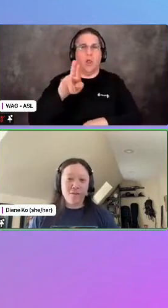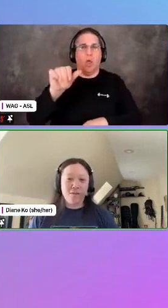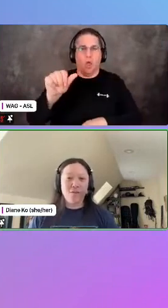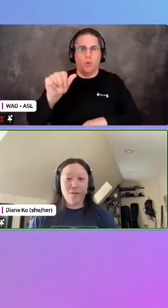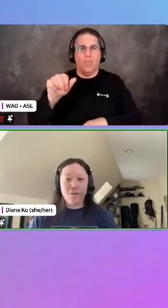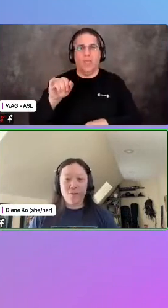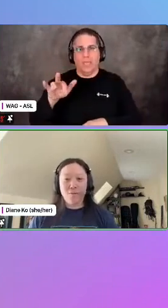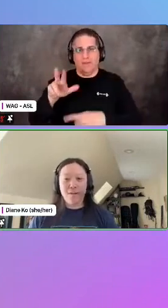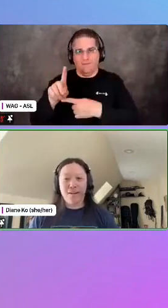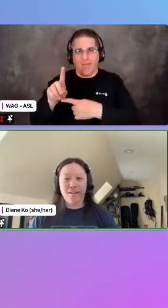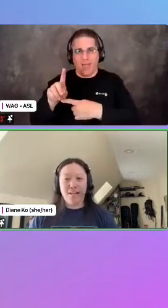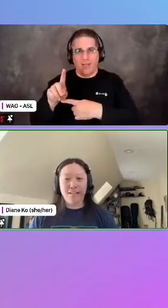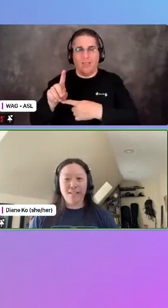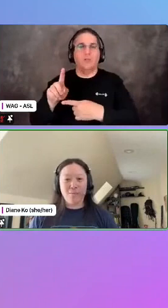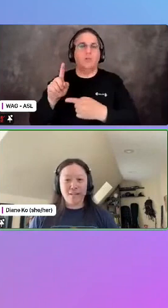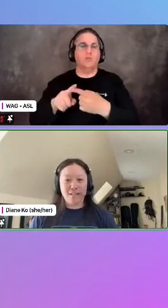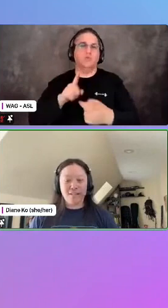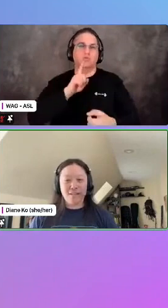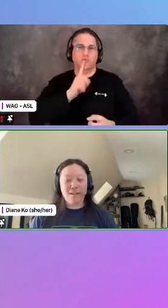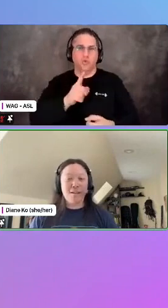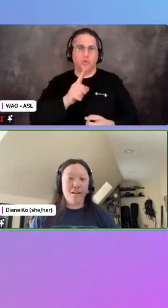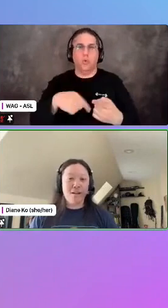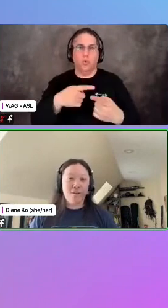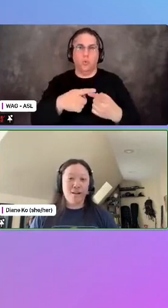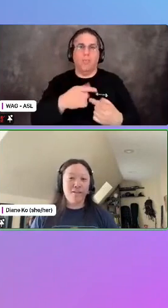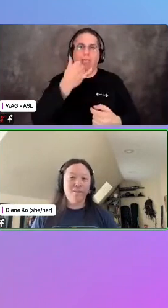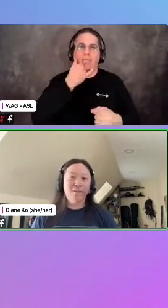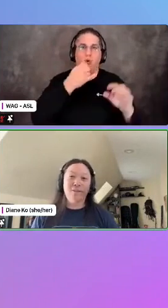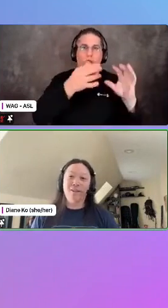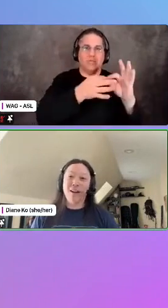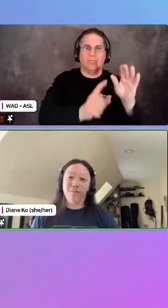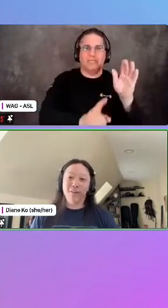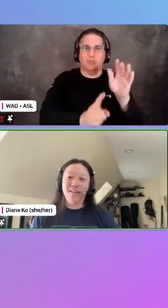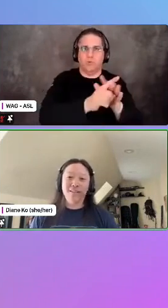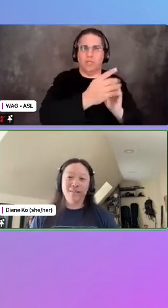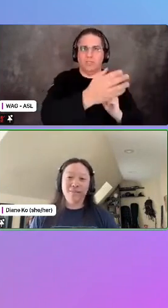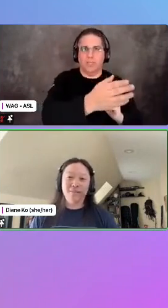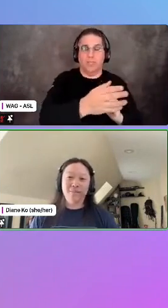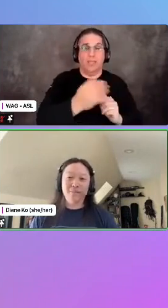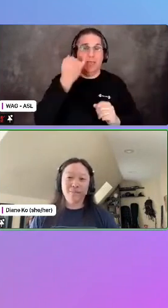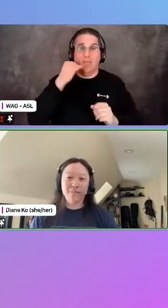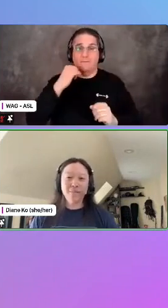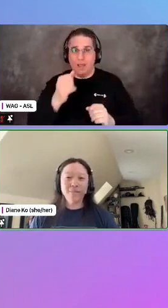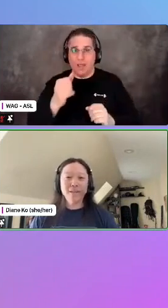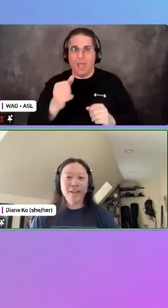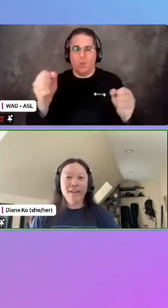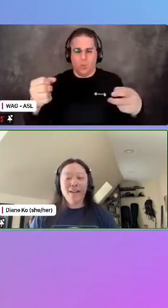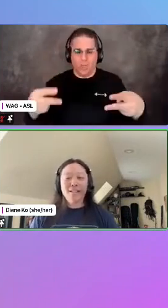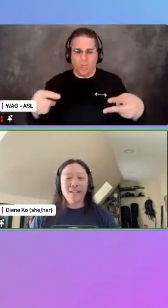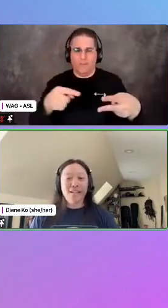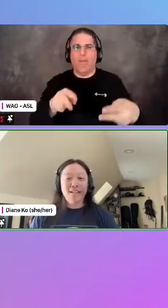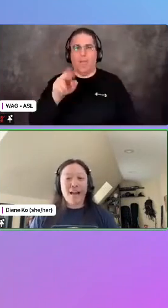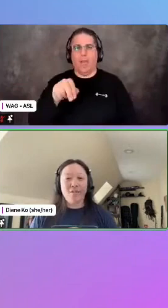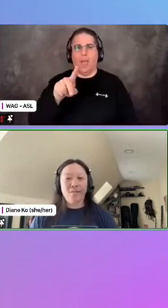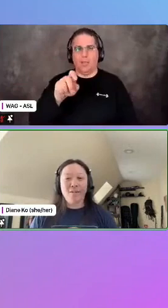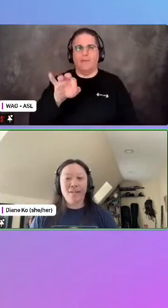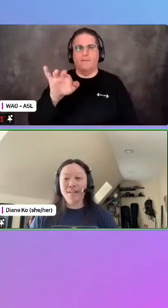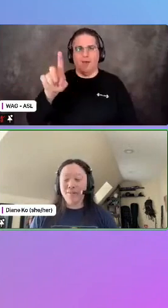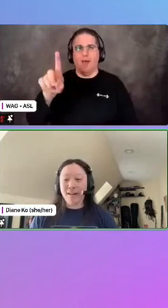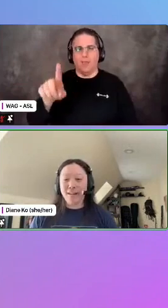define the label text prop as prop types dot string dot is required to indicate that this property is of type